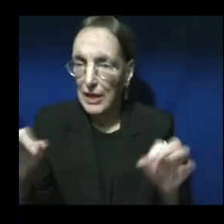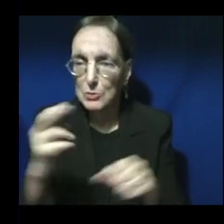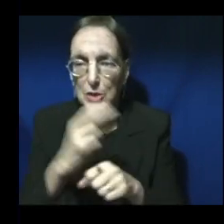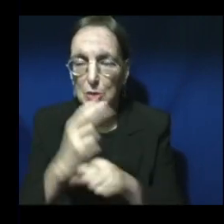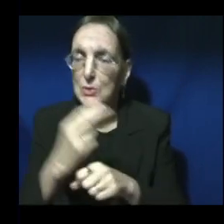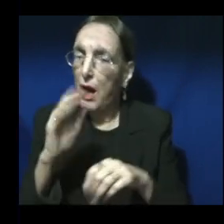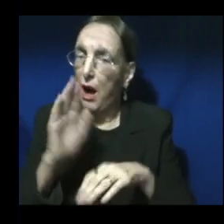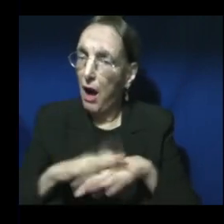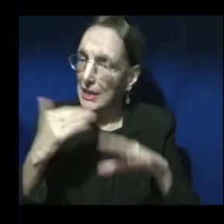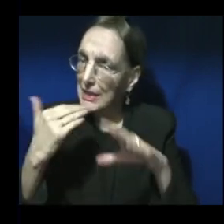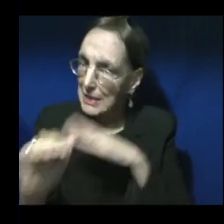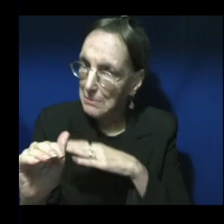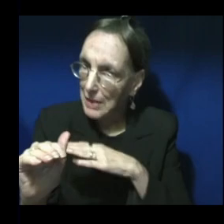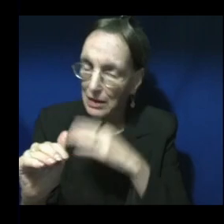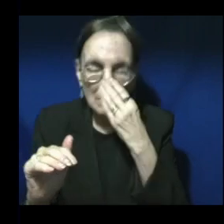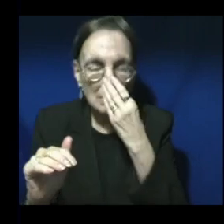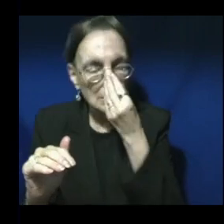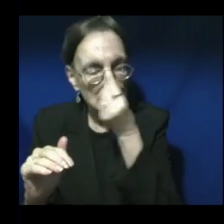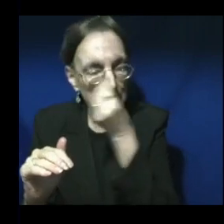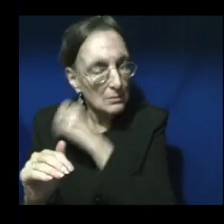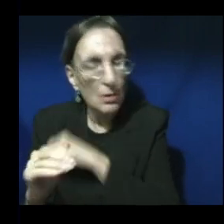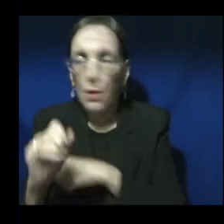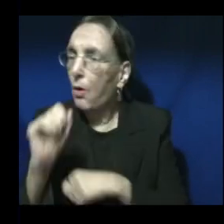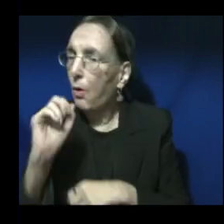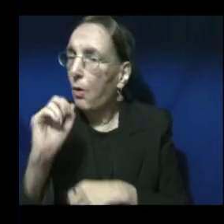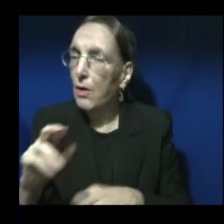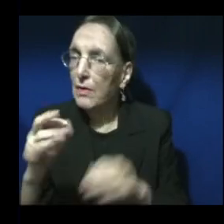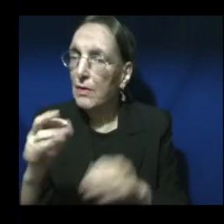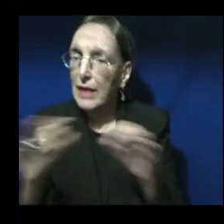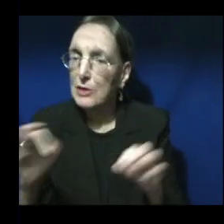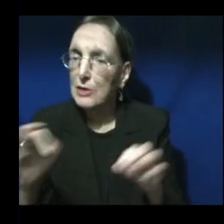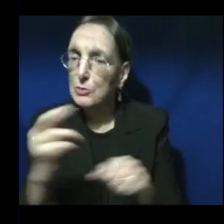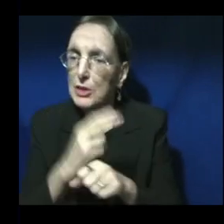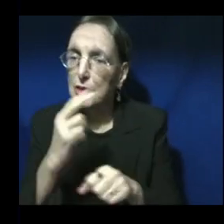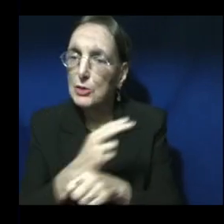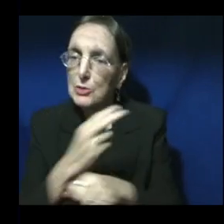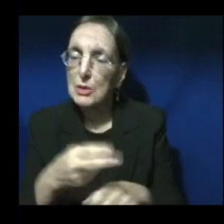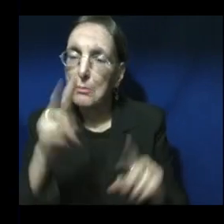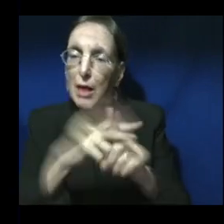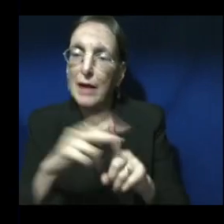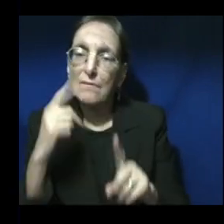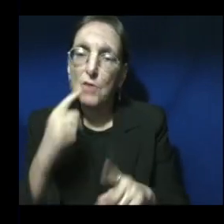in applying for a loan provides subtle insight into who they are and how likely they are to